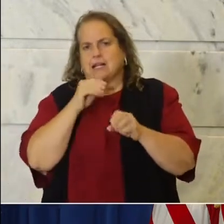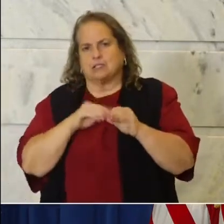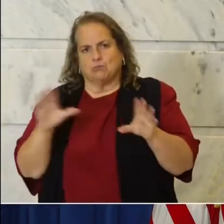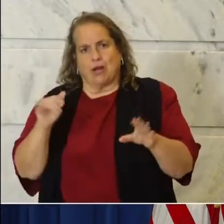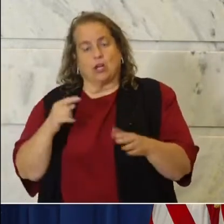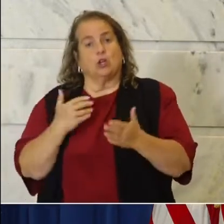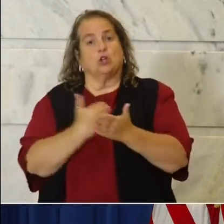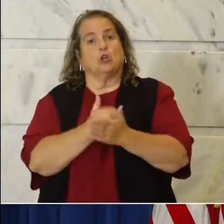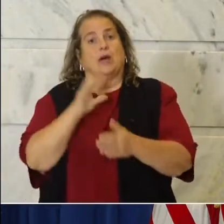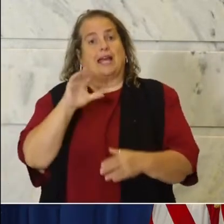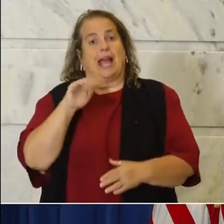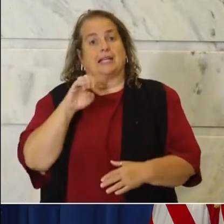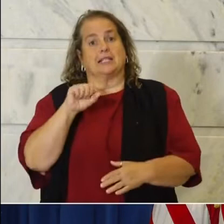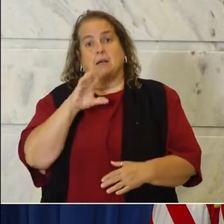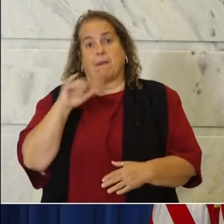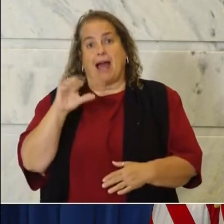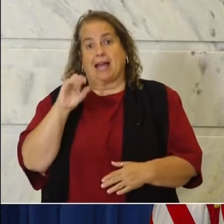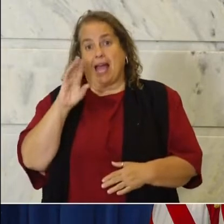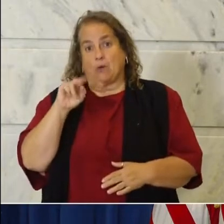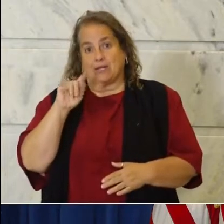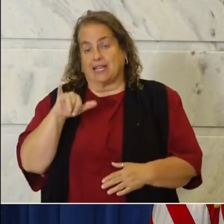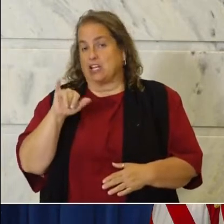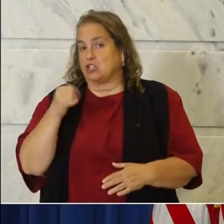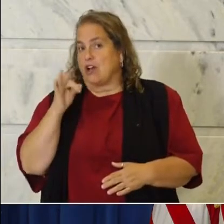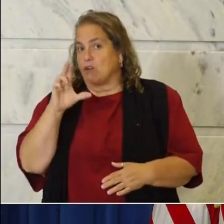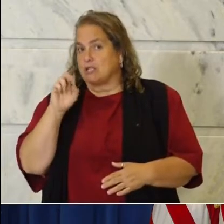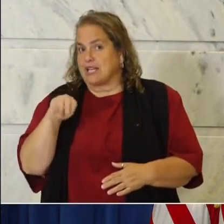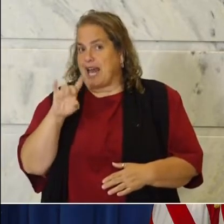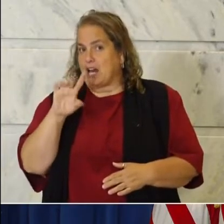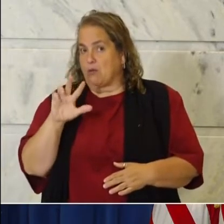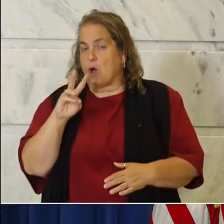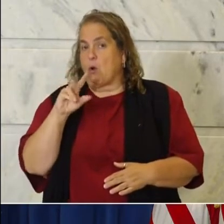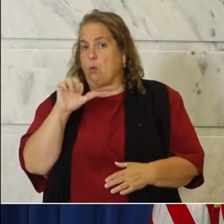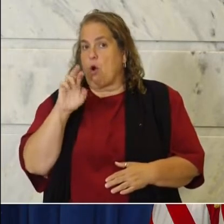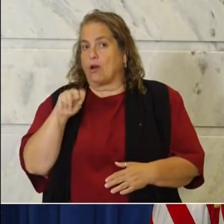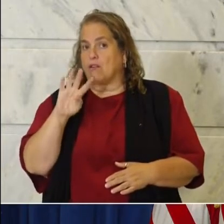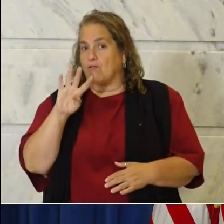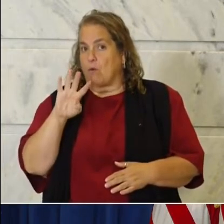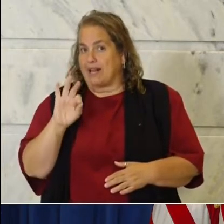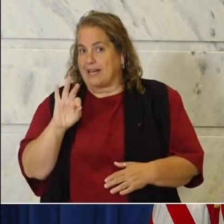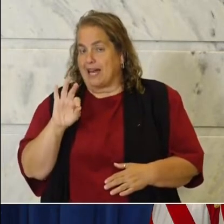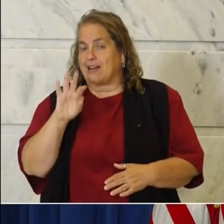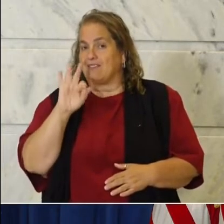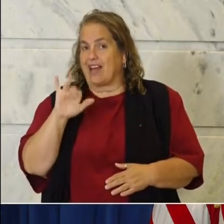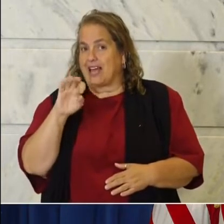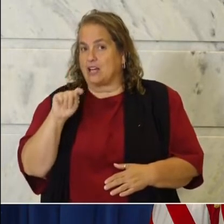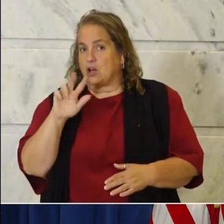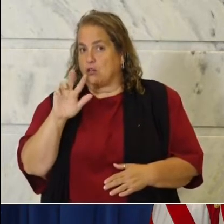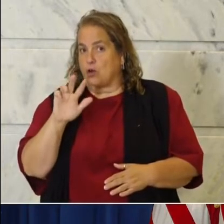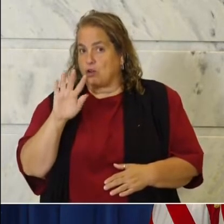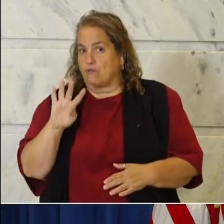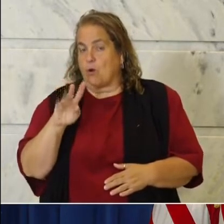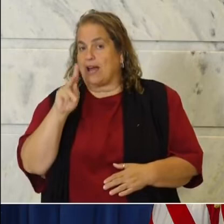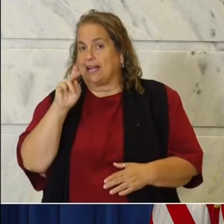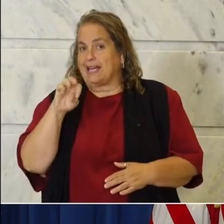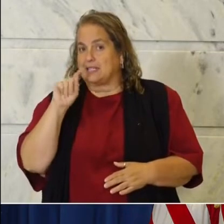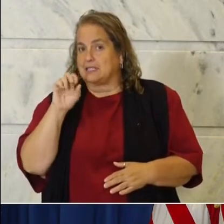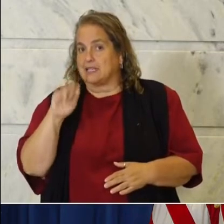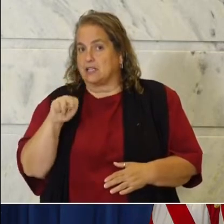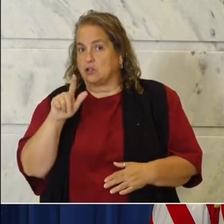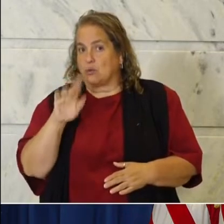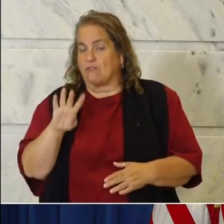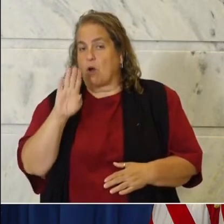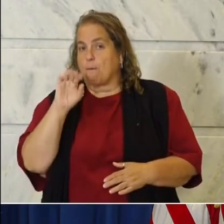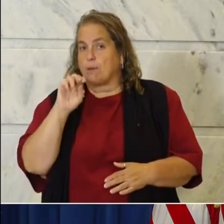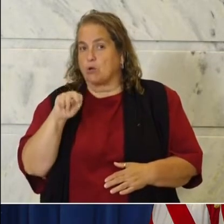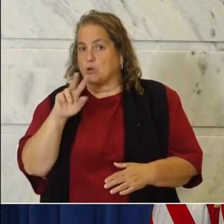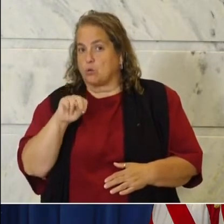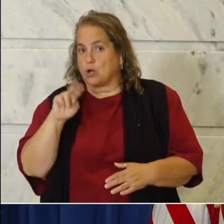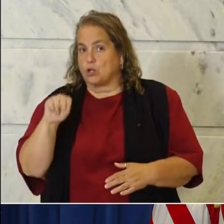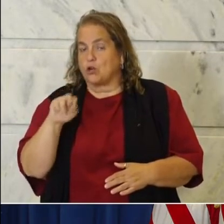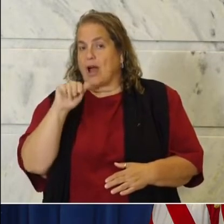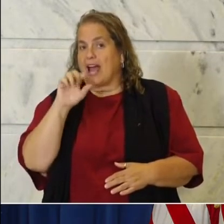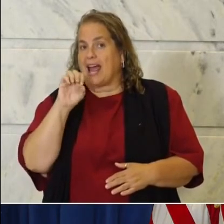County Jefferson 83 Warren 49. Faith 34. Kitten 24. Boone, 20. To Bear and 20